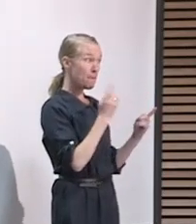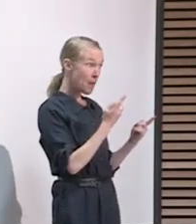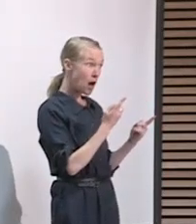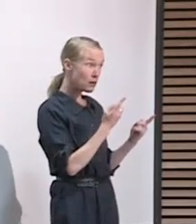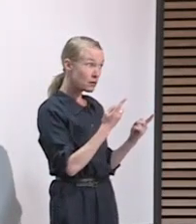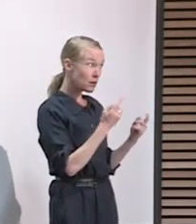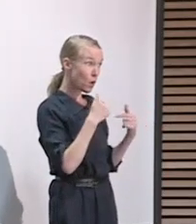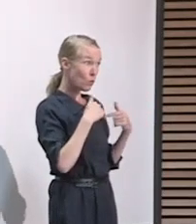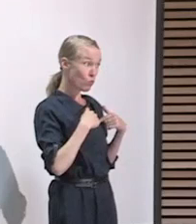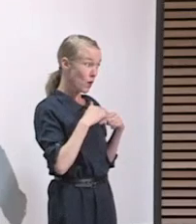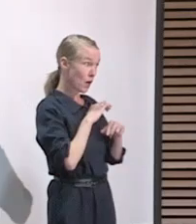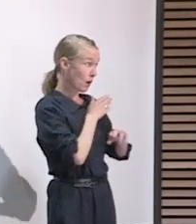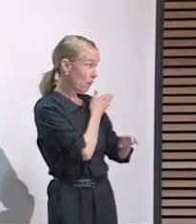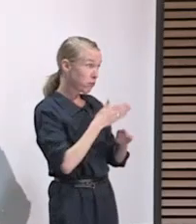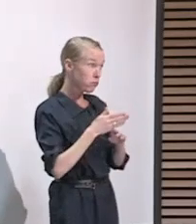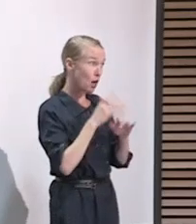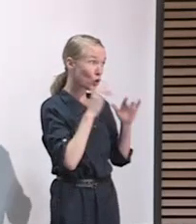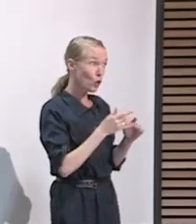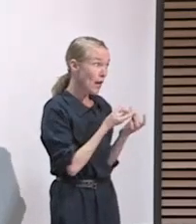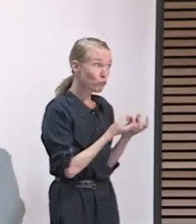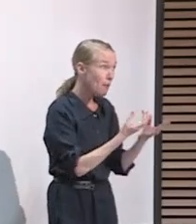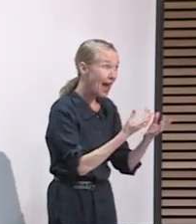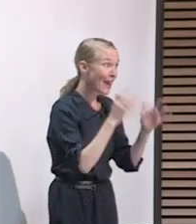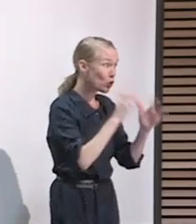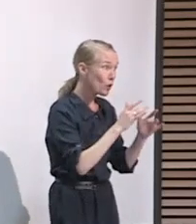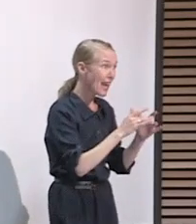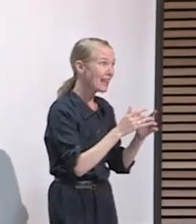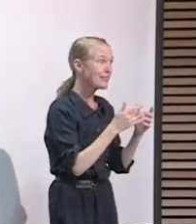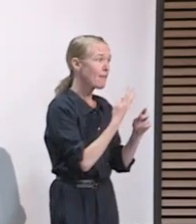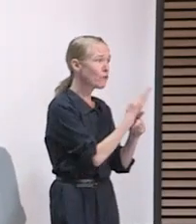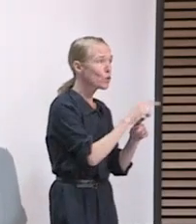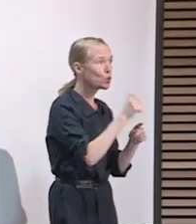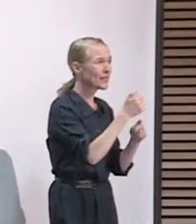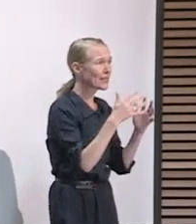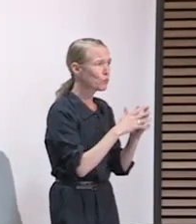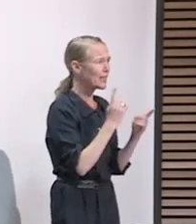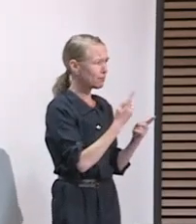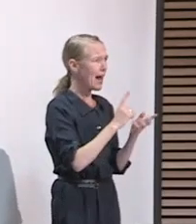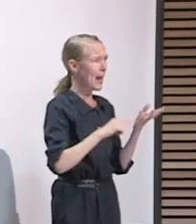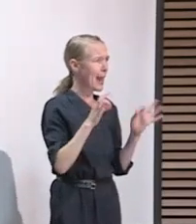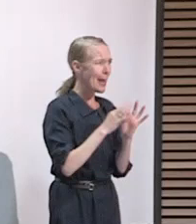would cease. The labs have achieved this number without